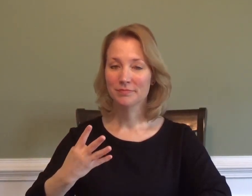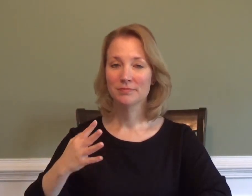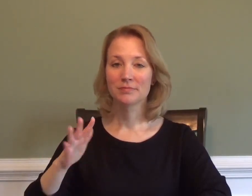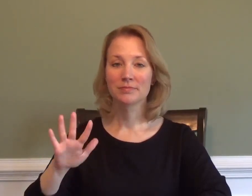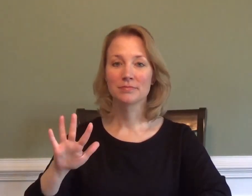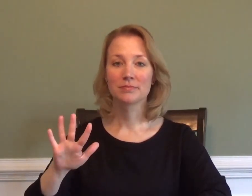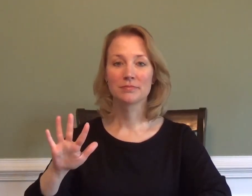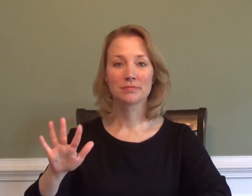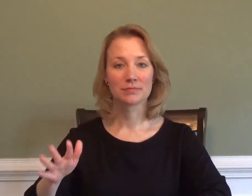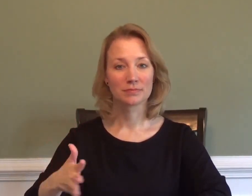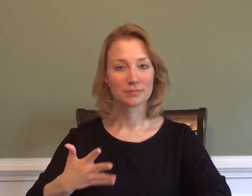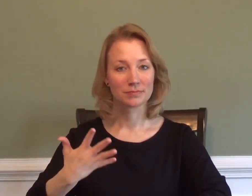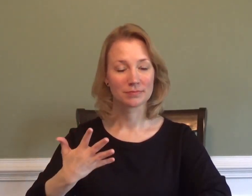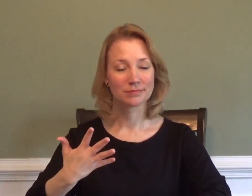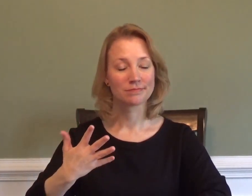$5